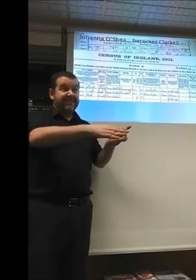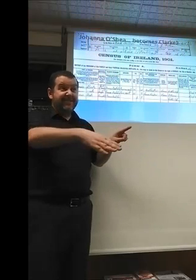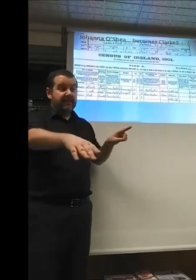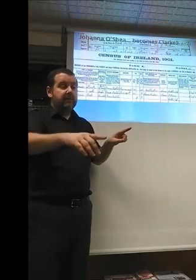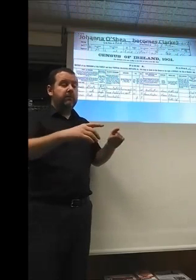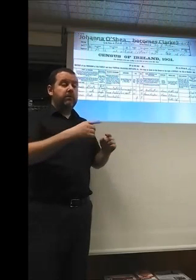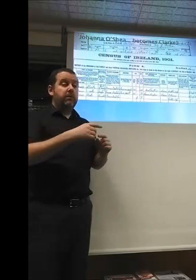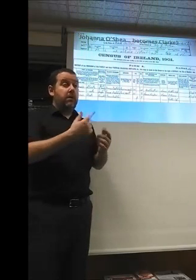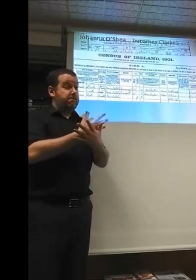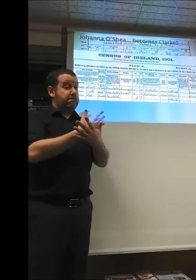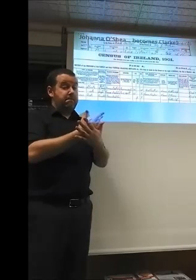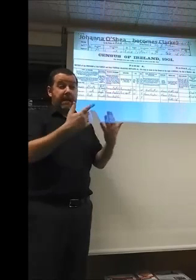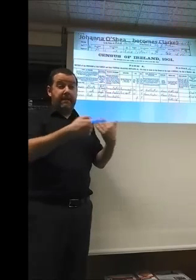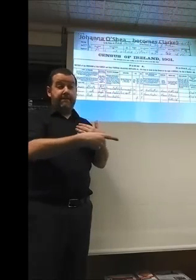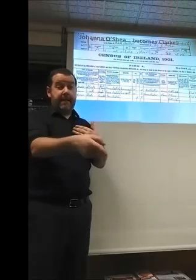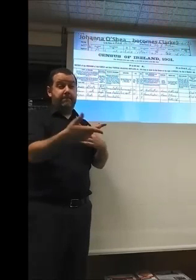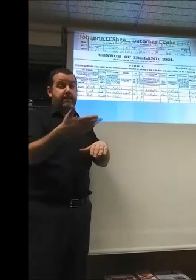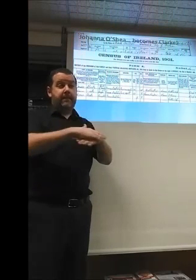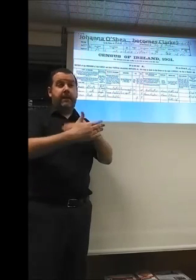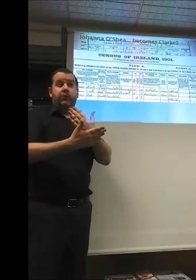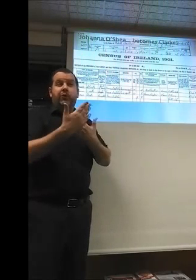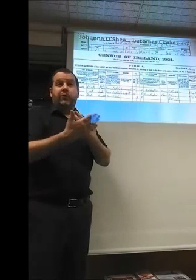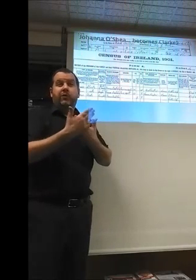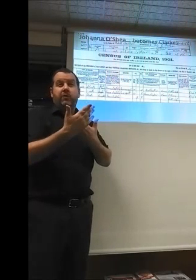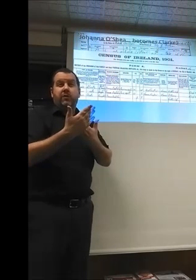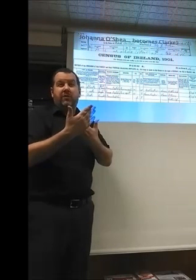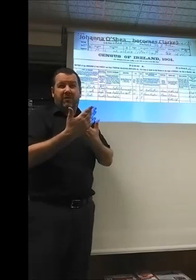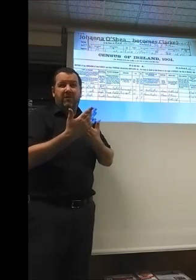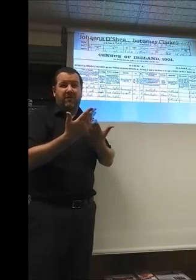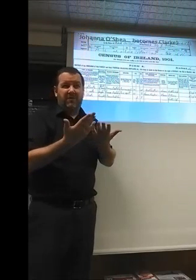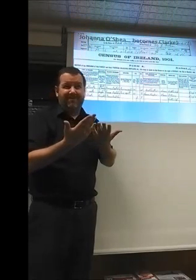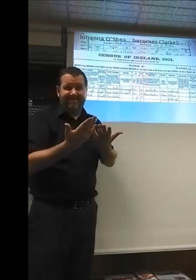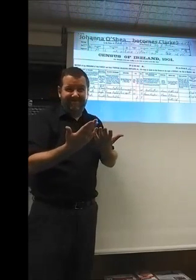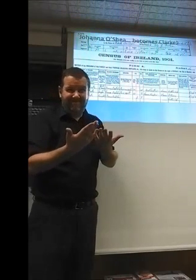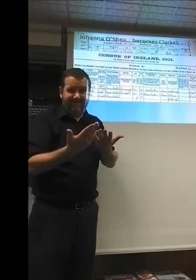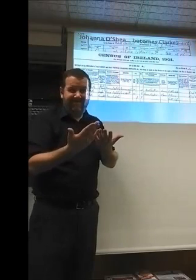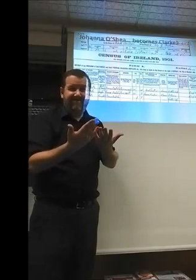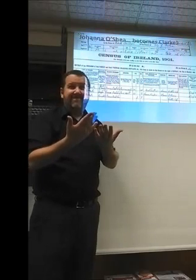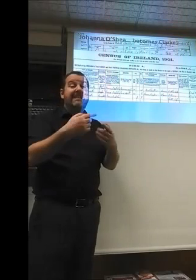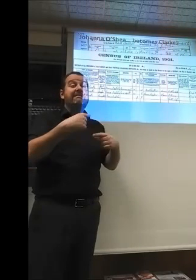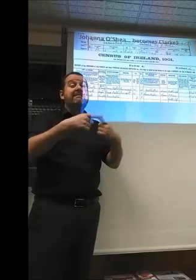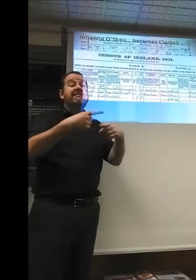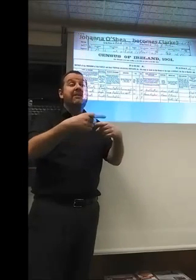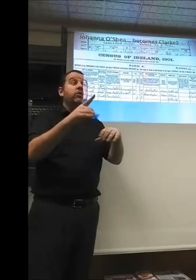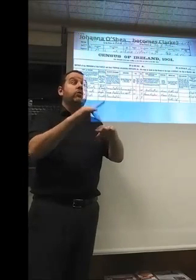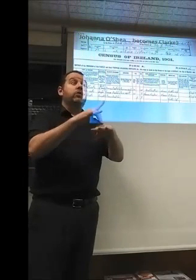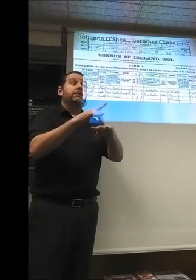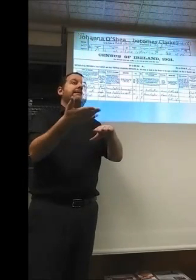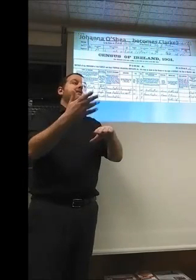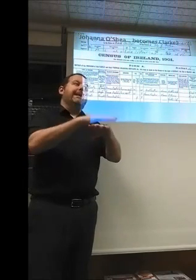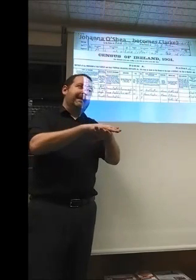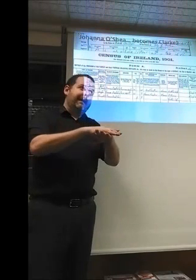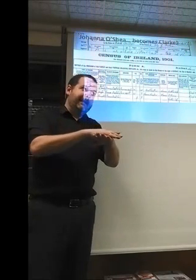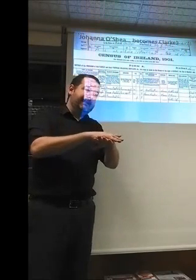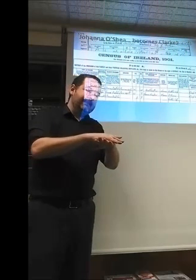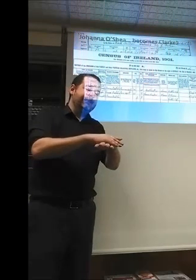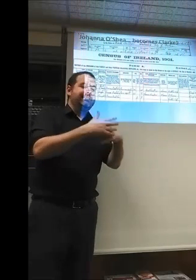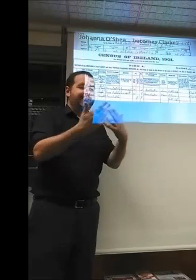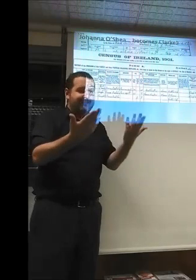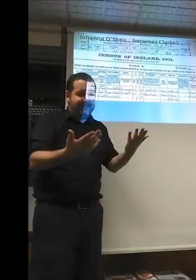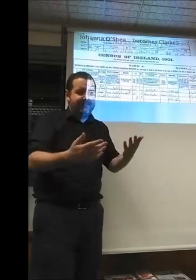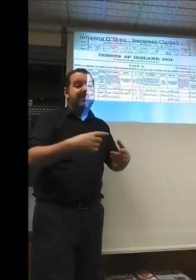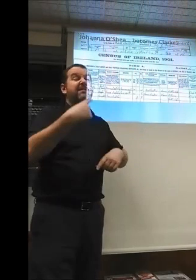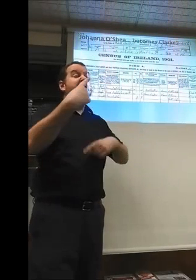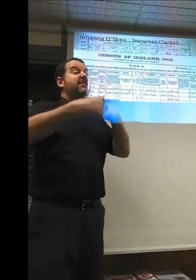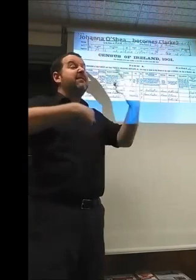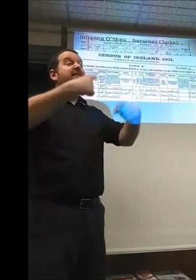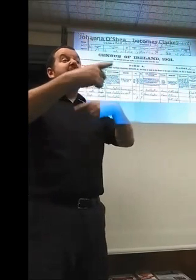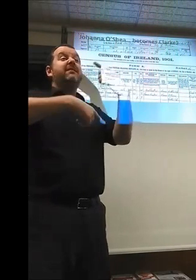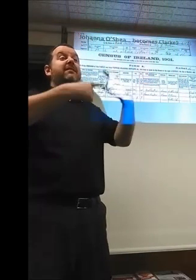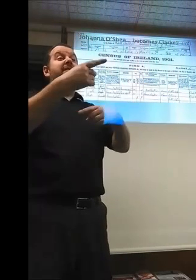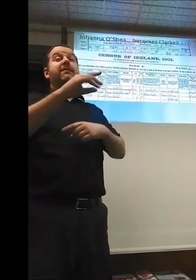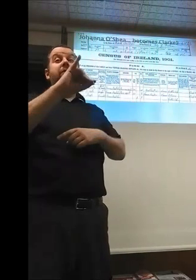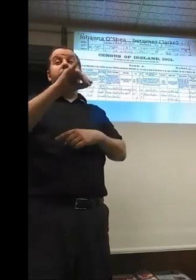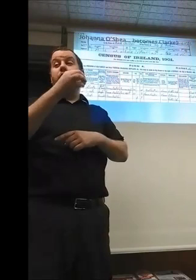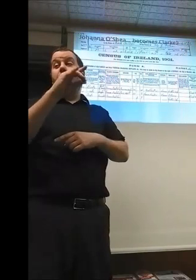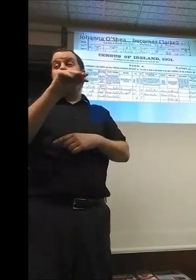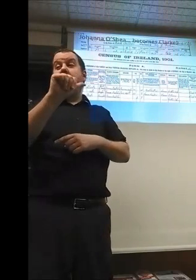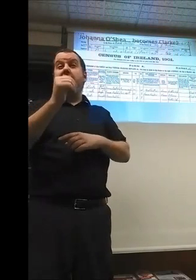The judge would read what he had said and would read it aloud to the court.